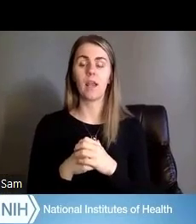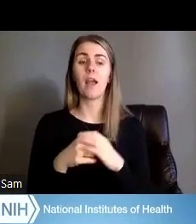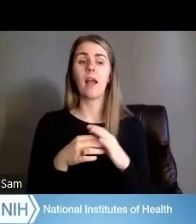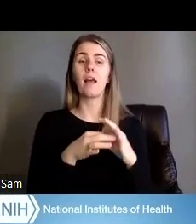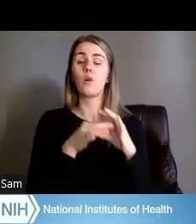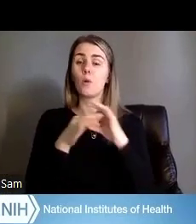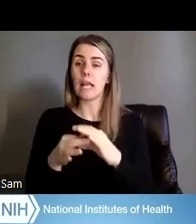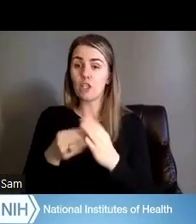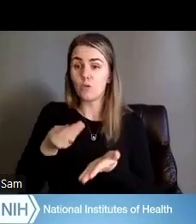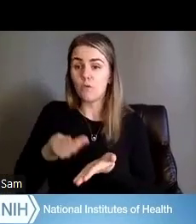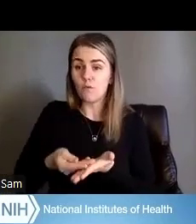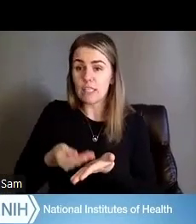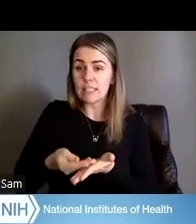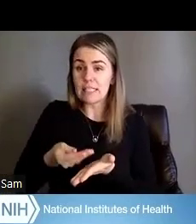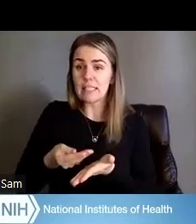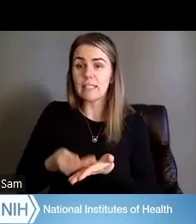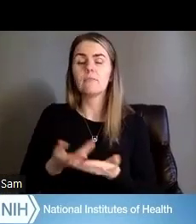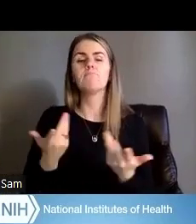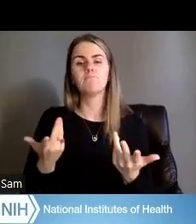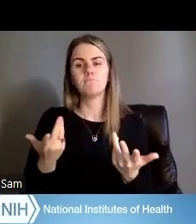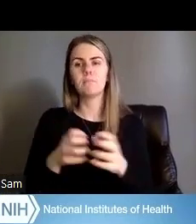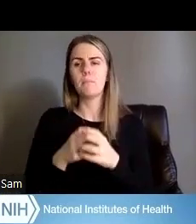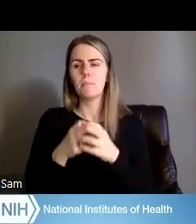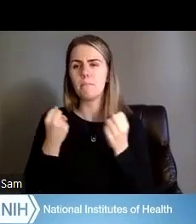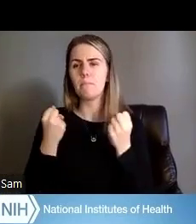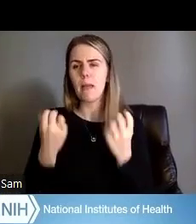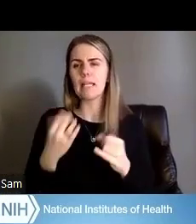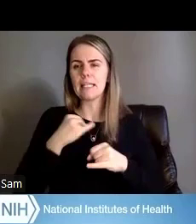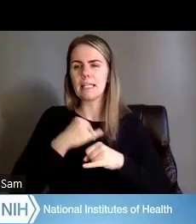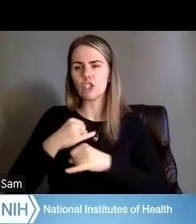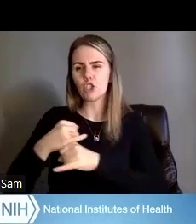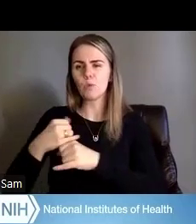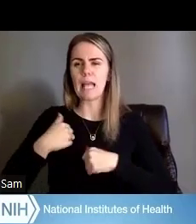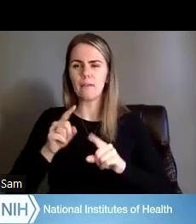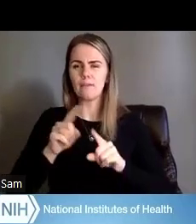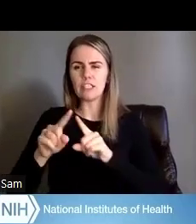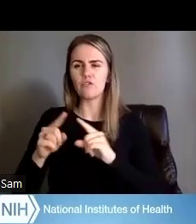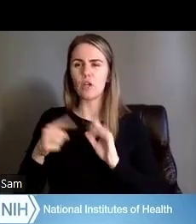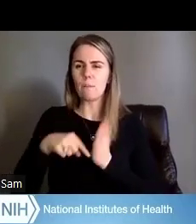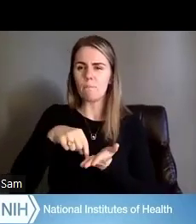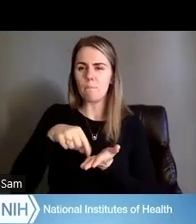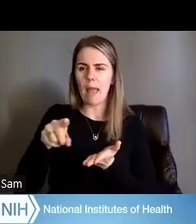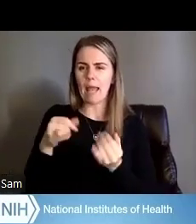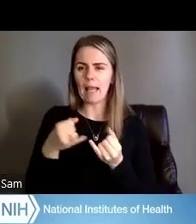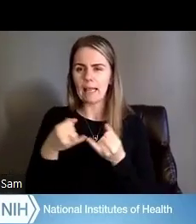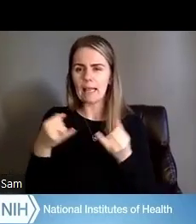a lot of institutes have different paylines for early stage investigators.